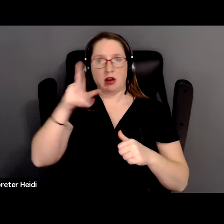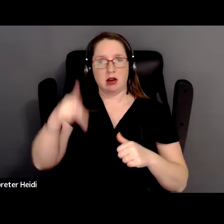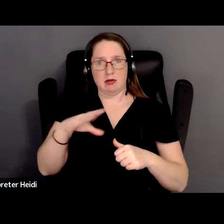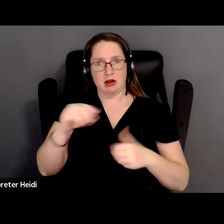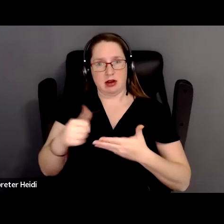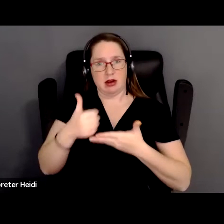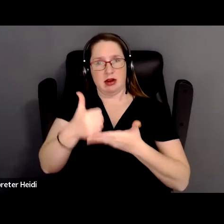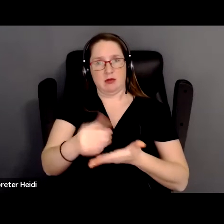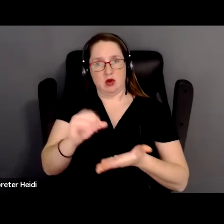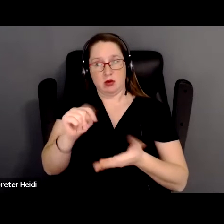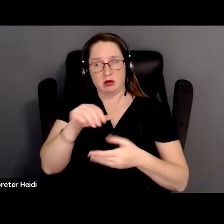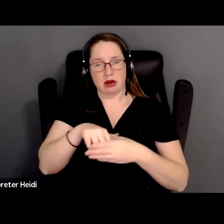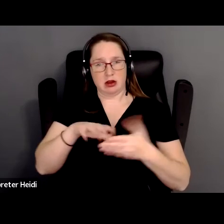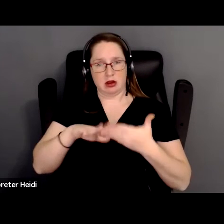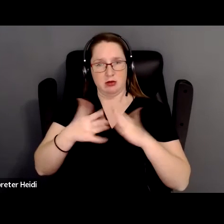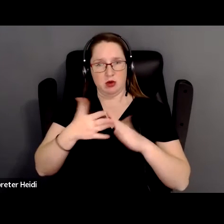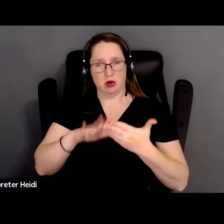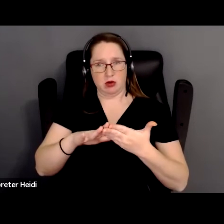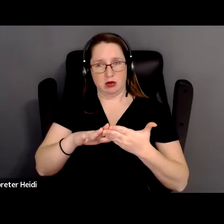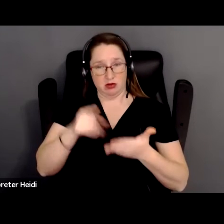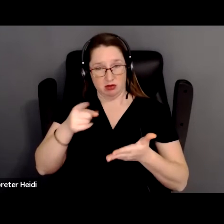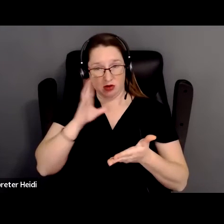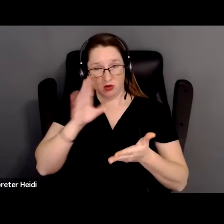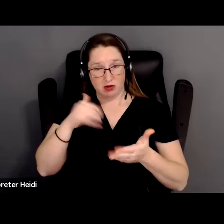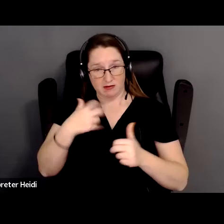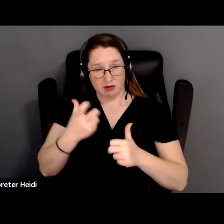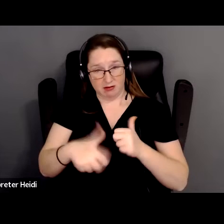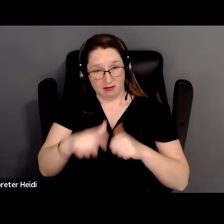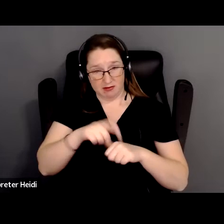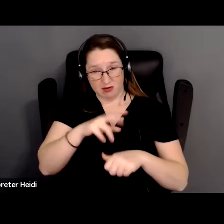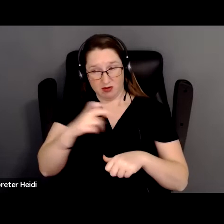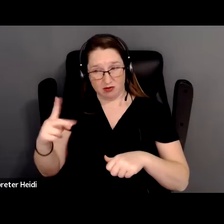you out in the community that you're going to have a hard time returning to your home